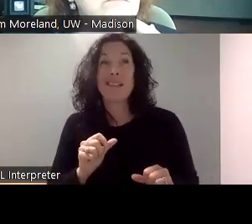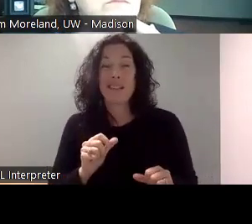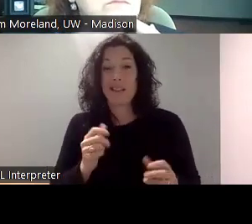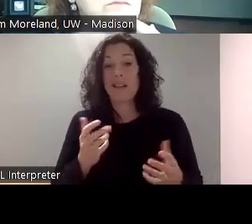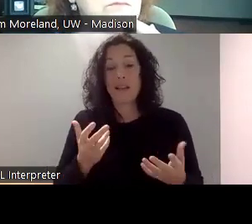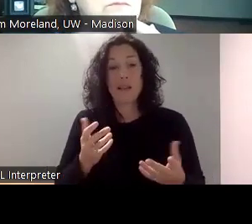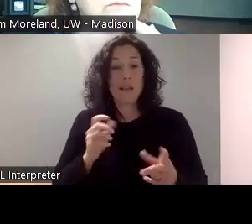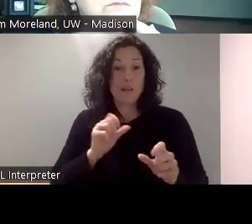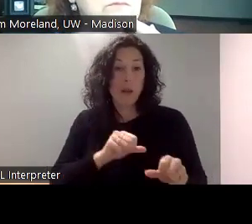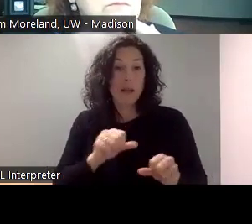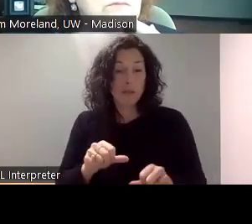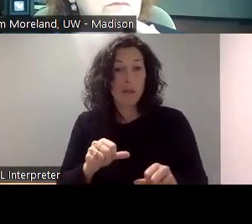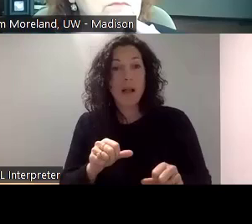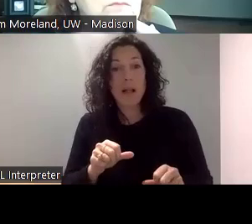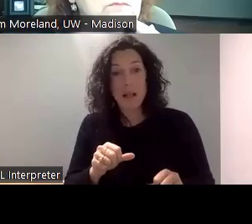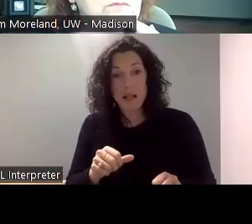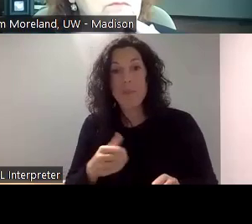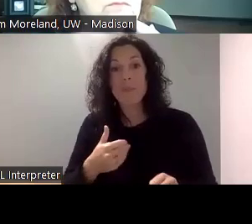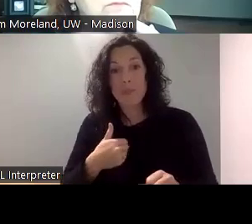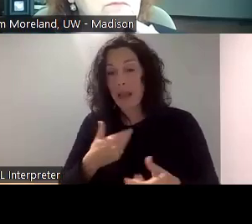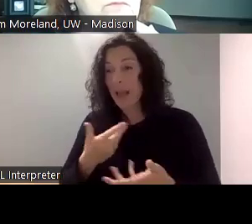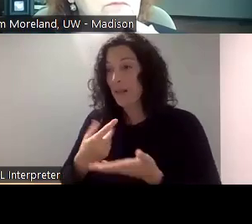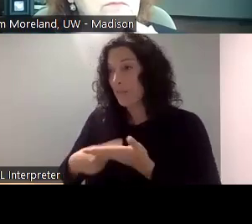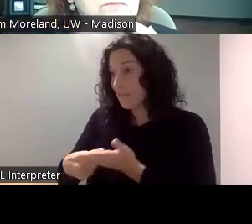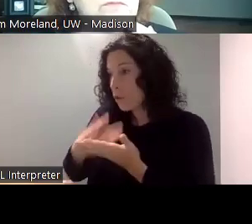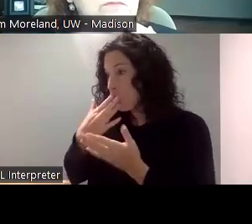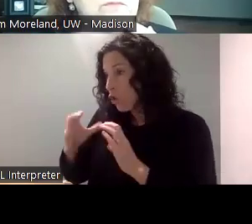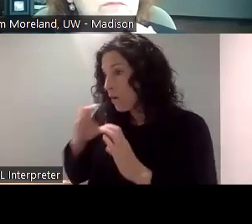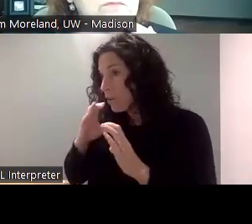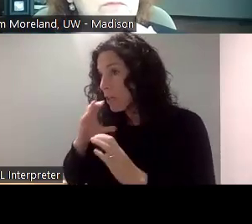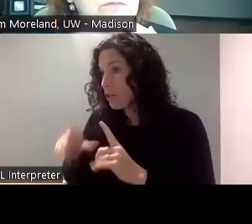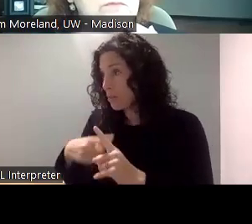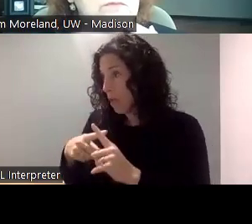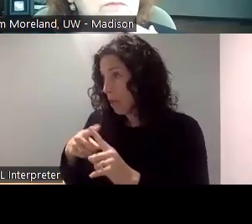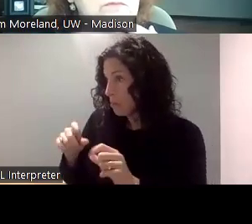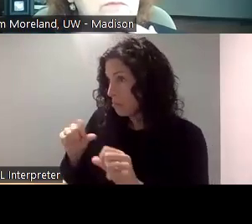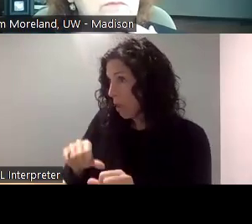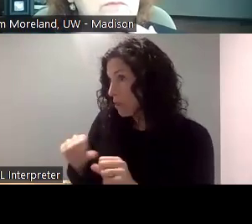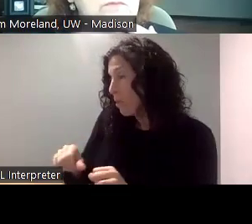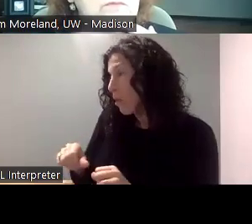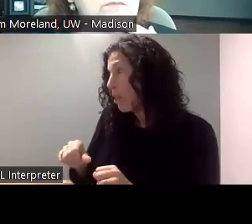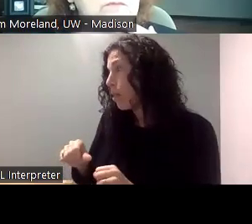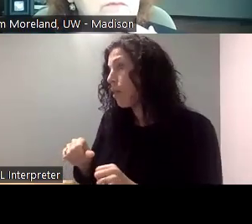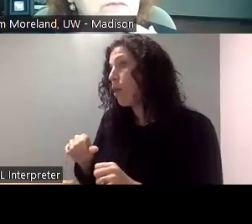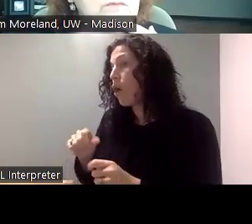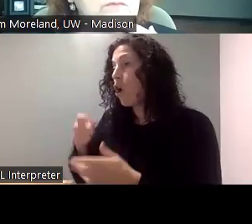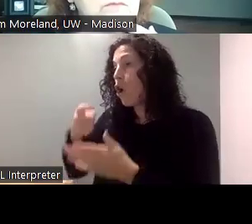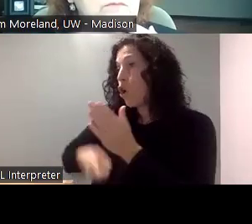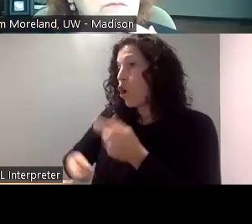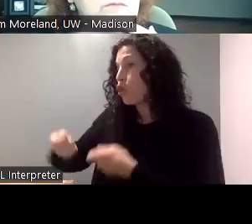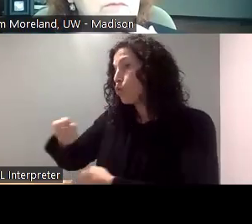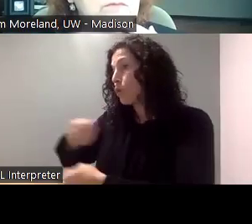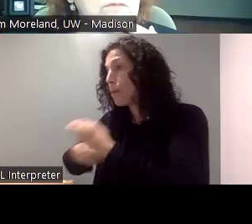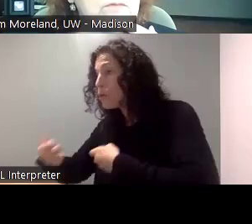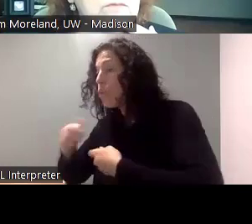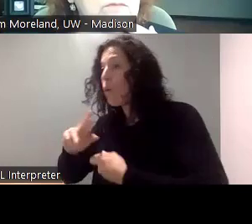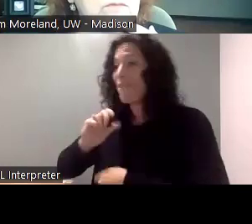be able to have good conversations with them whether they're dealing with cost reimbursement or fixed price